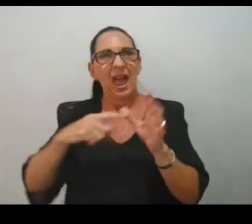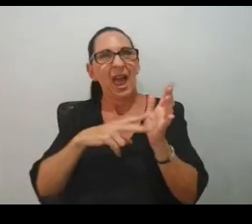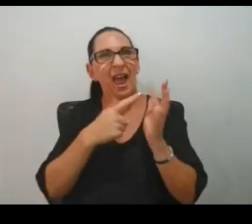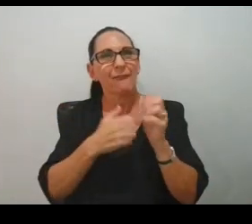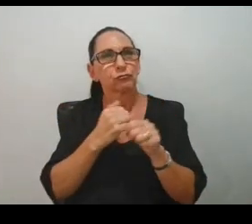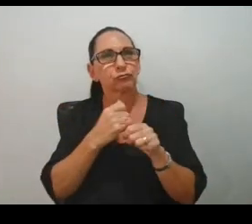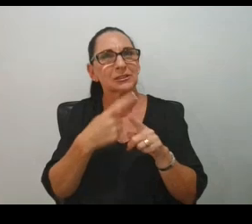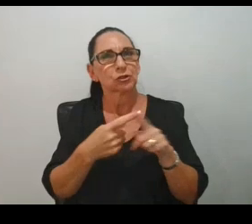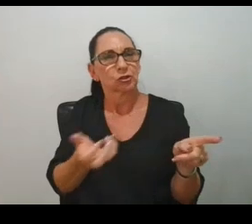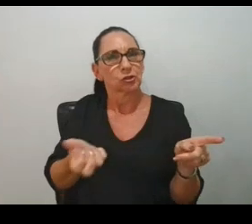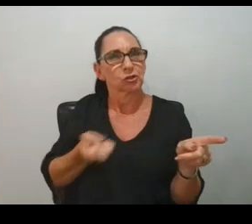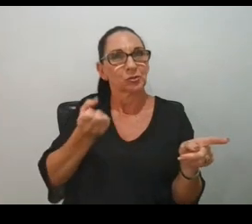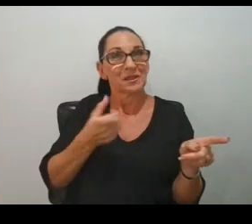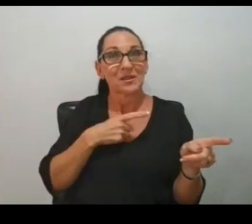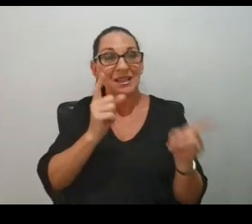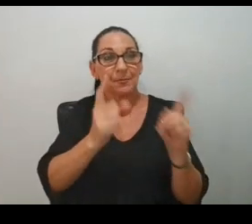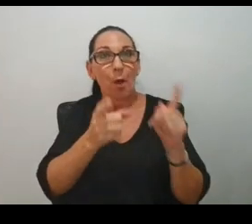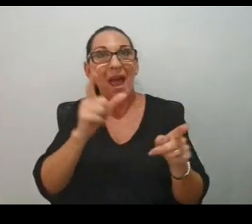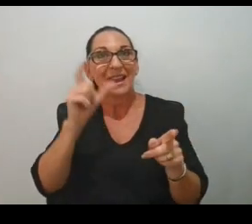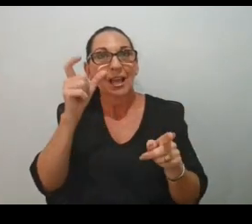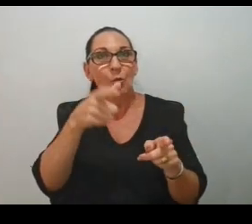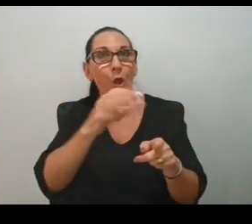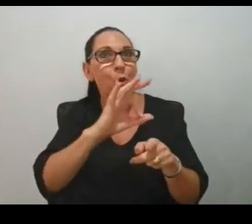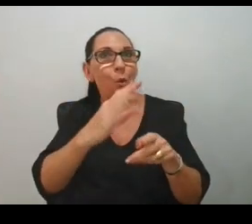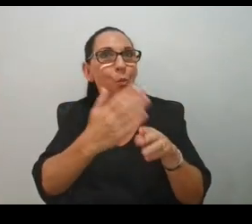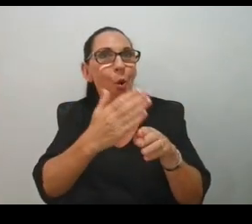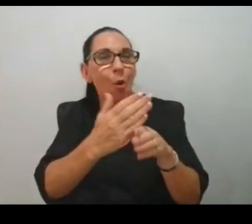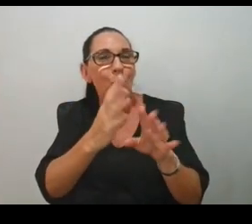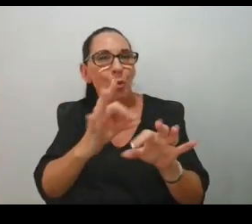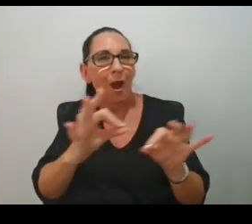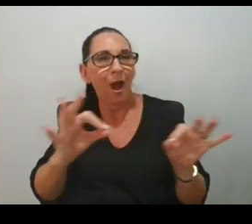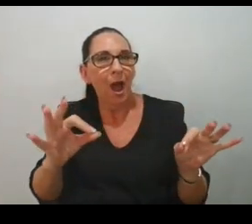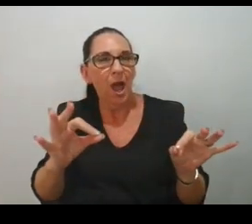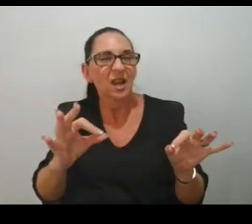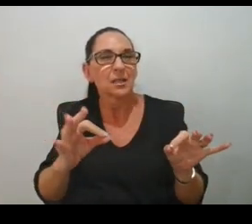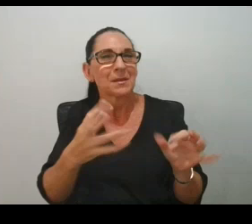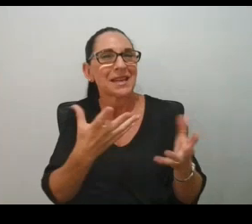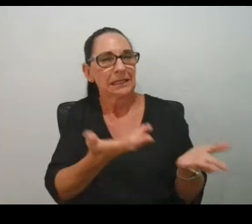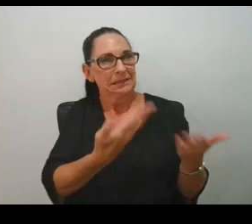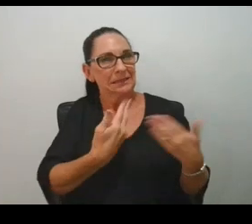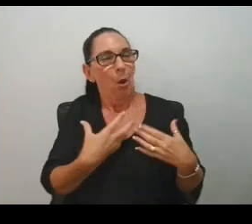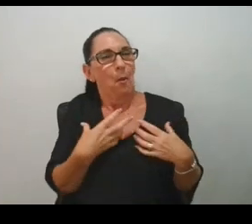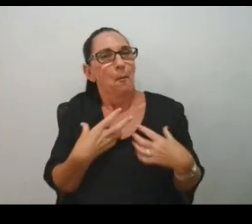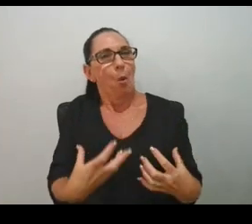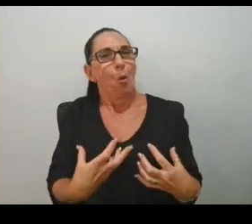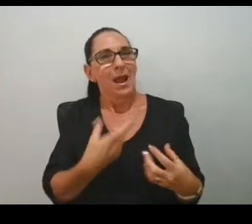seasonal or casual jobs so the more information I think you can give to us that the better it is